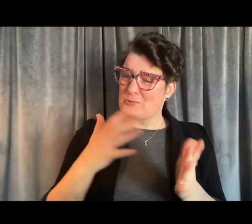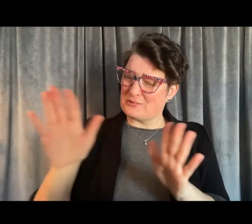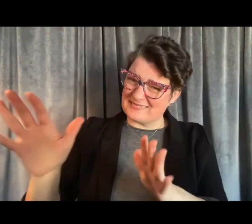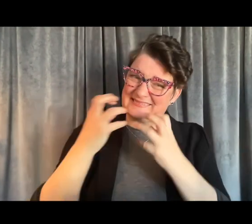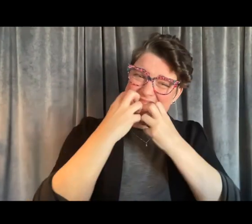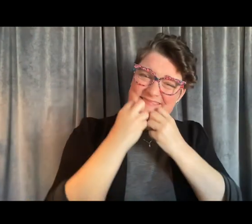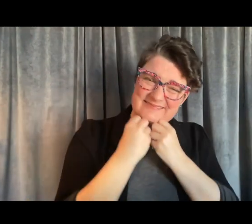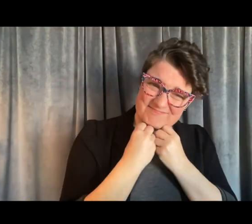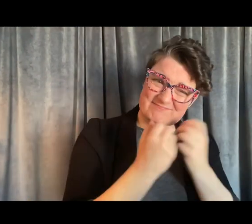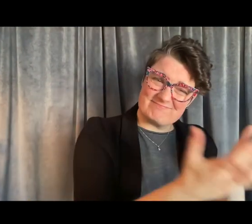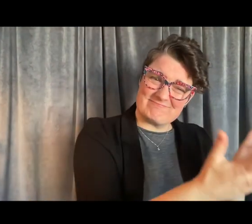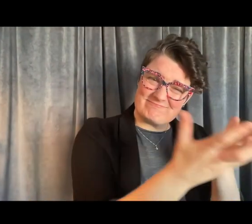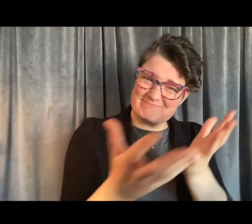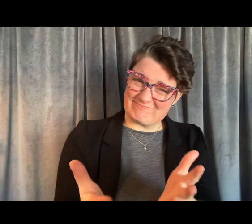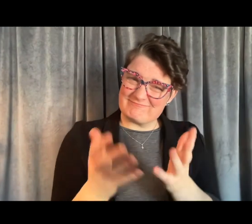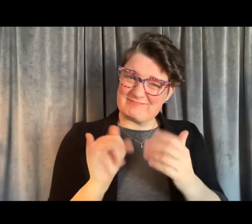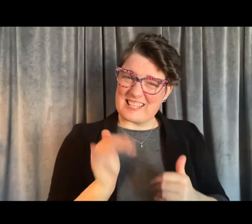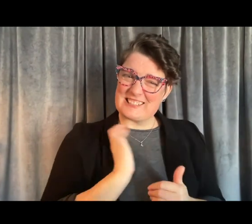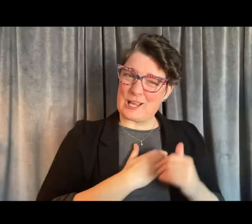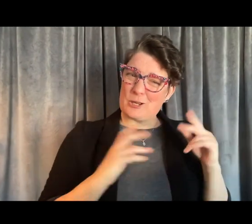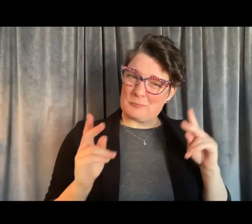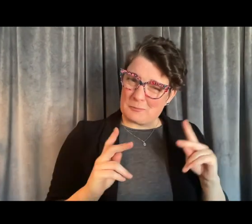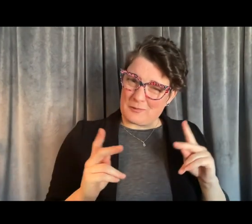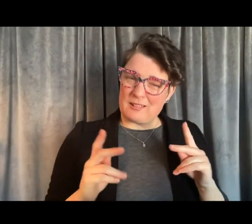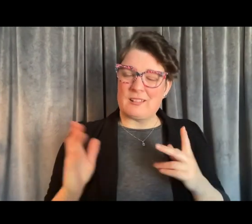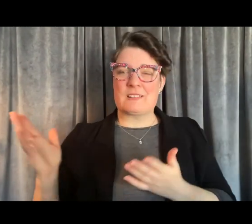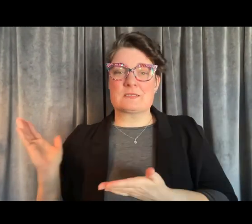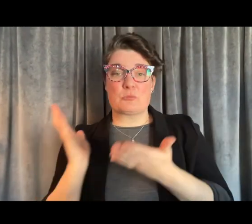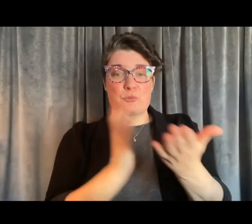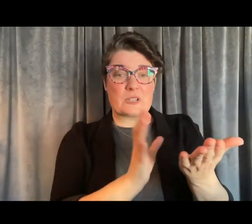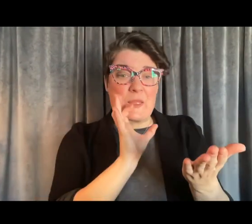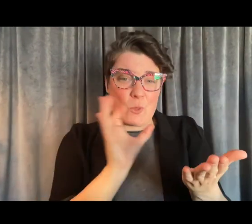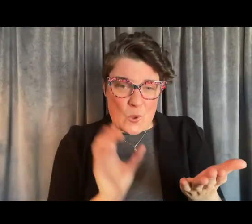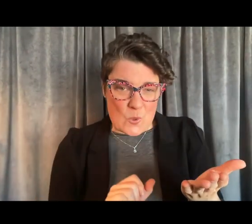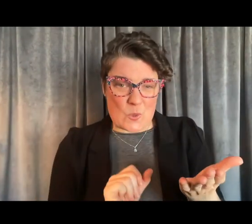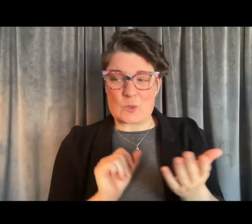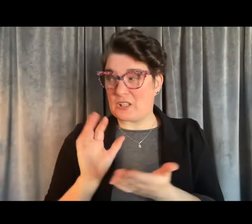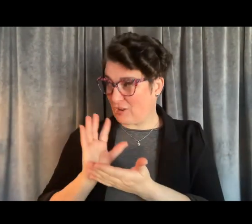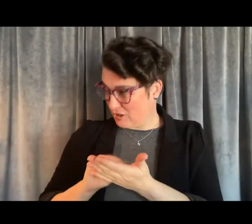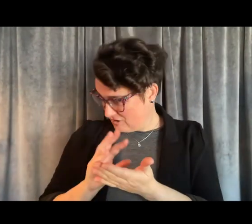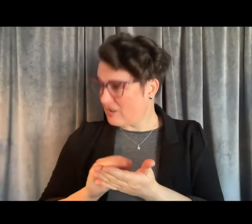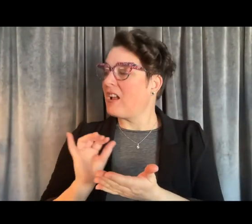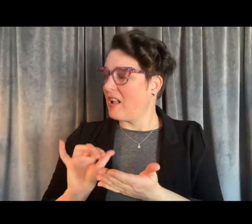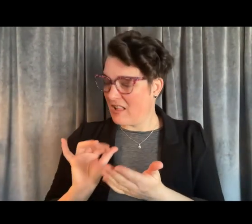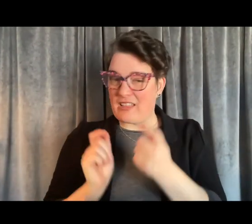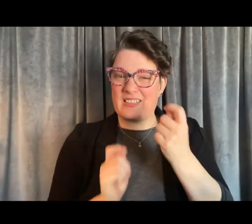And so bringing the old and learning it and then making it fit. It's like how you do with the mikveh, you know?